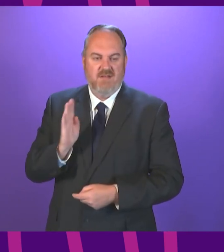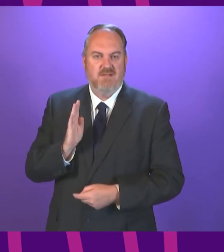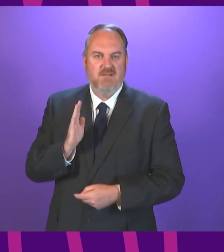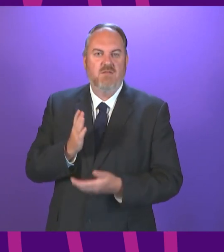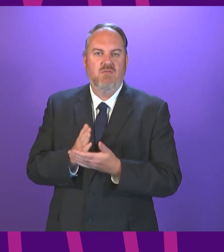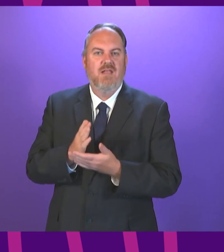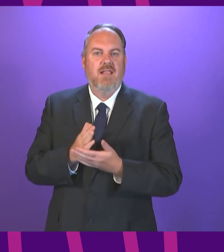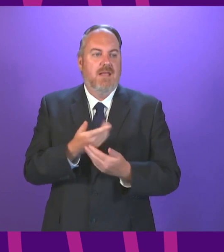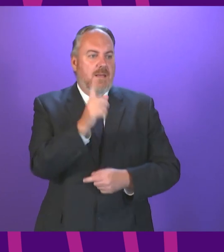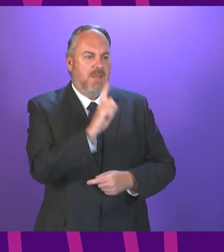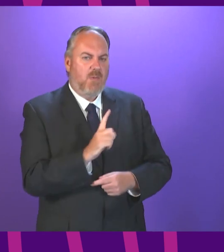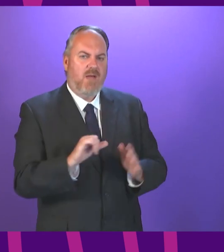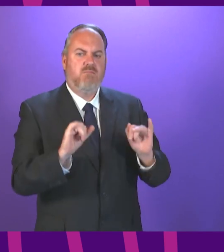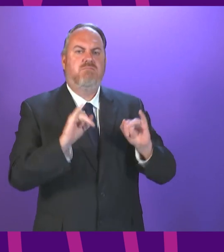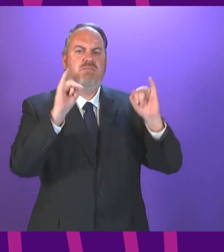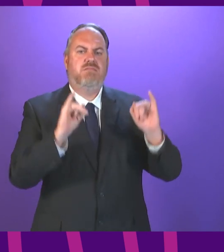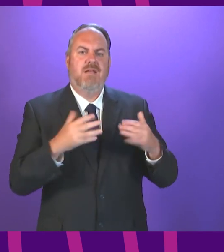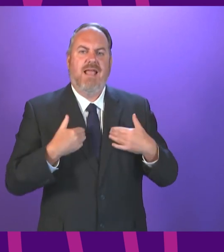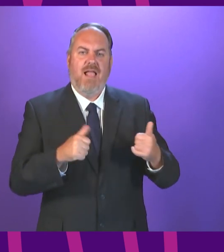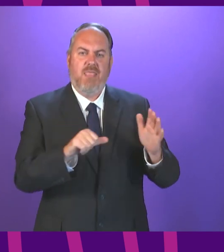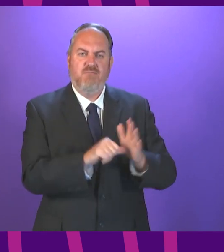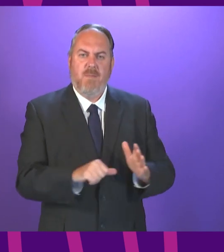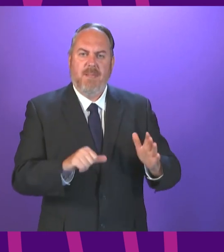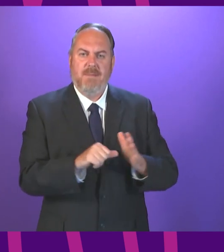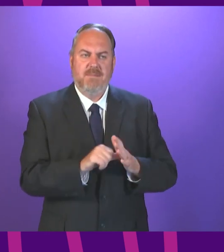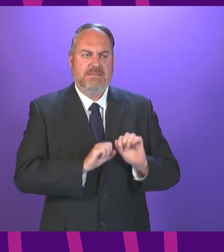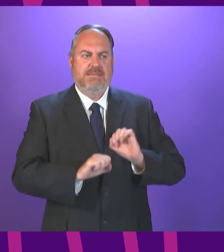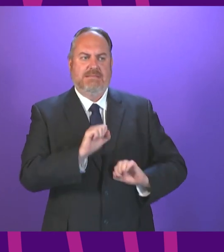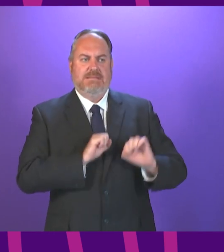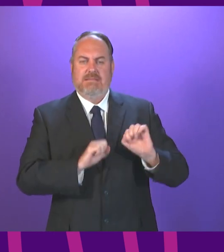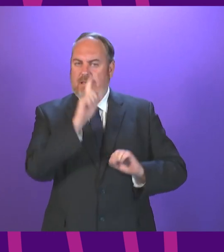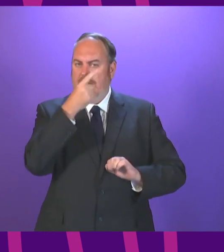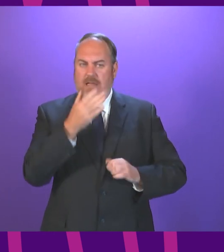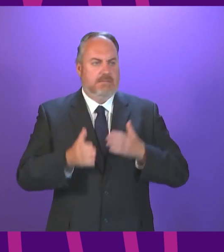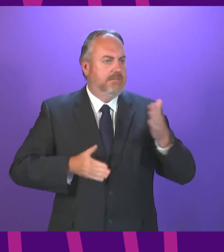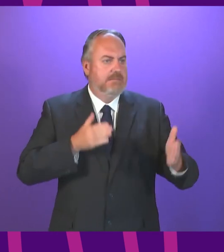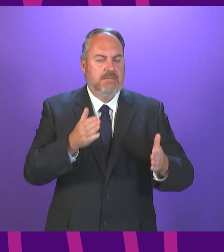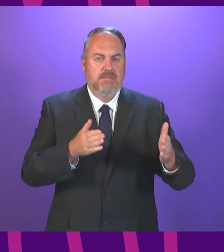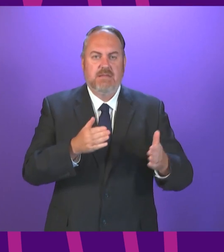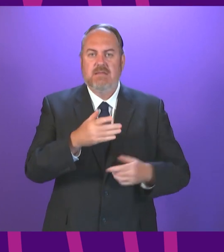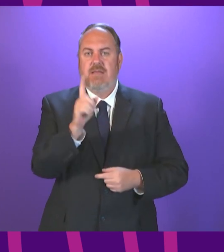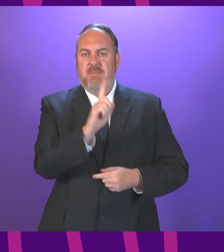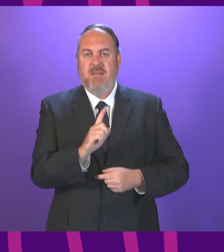vulnerable to go about their normal lives. It would risk the imposition of shielding by default,